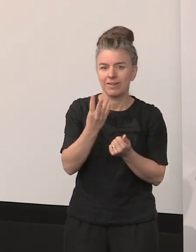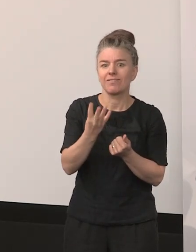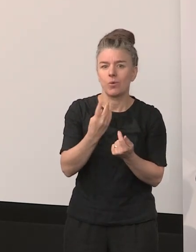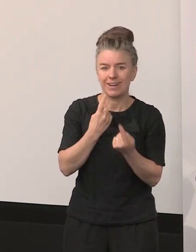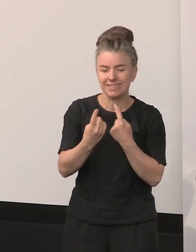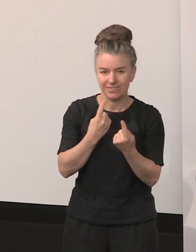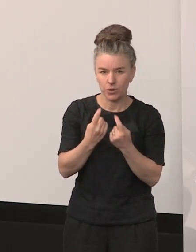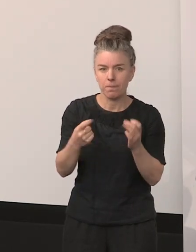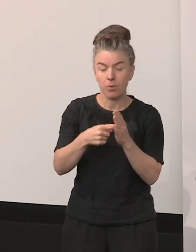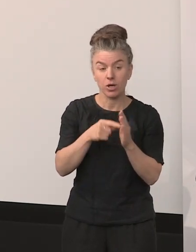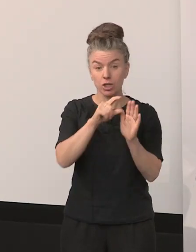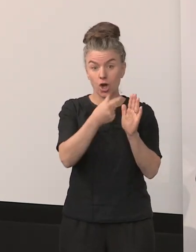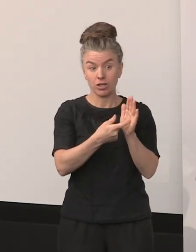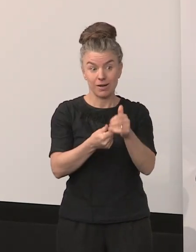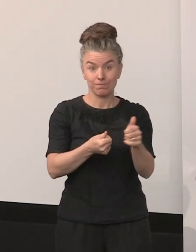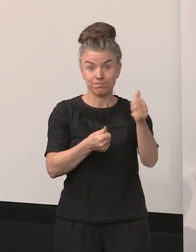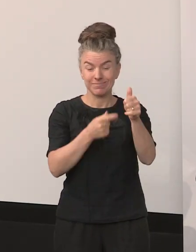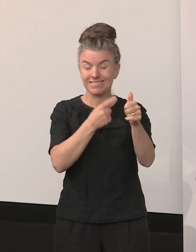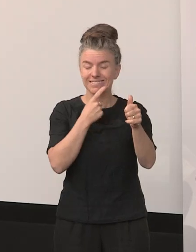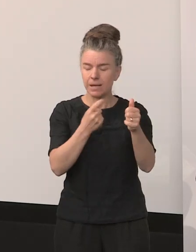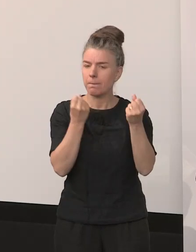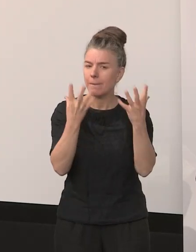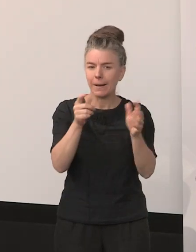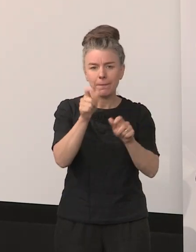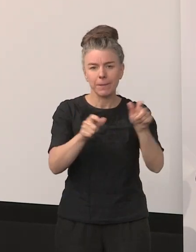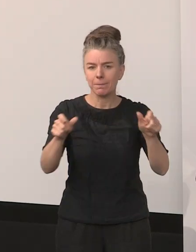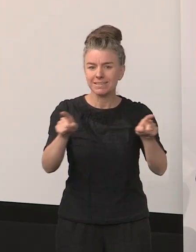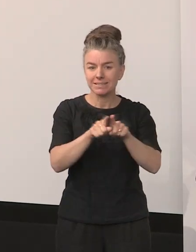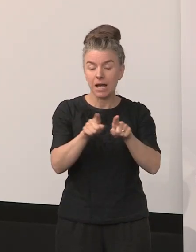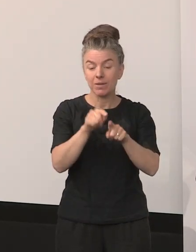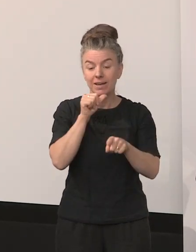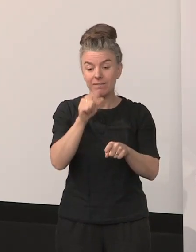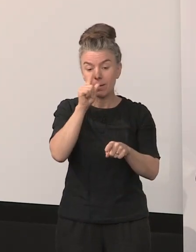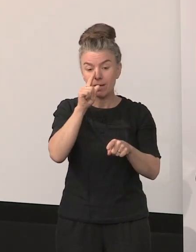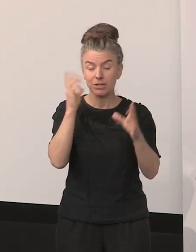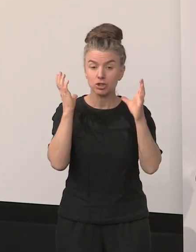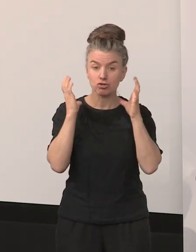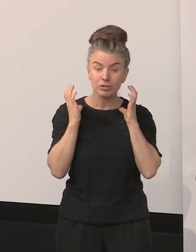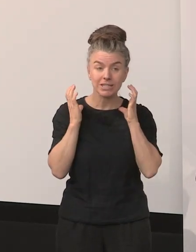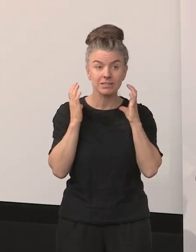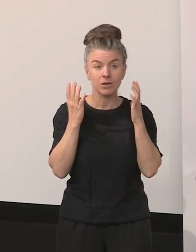why there are the follow-up interviews, because, as Dr